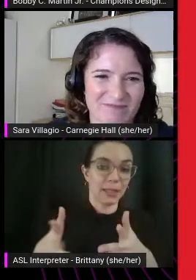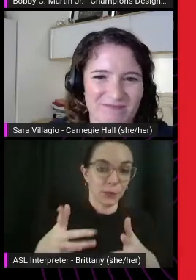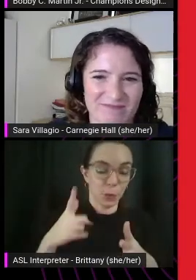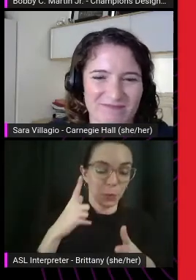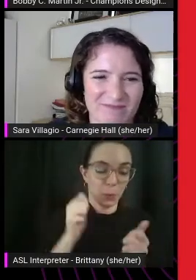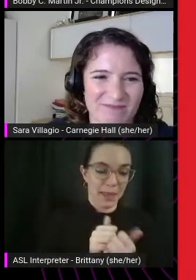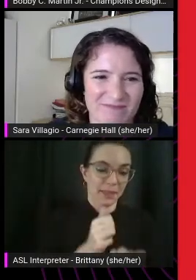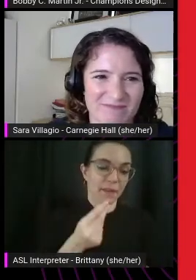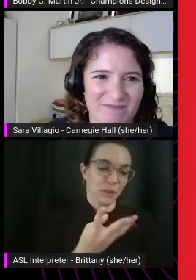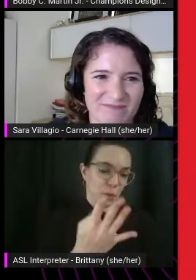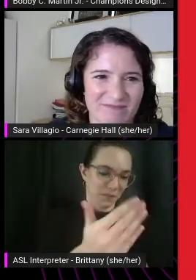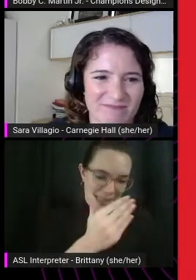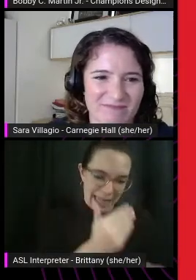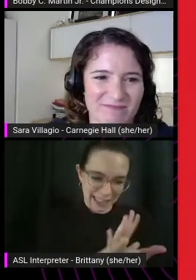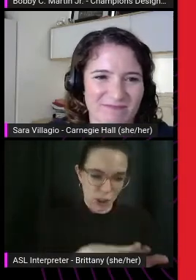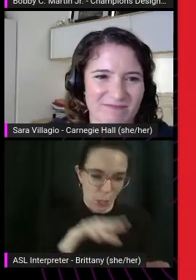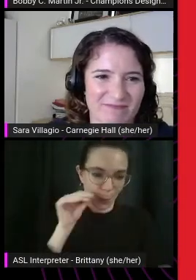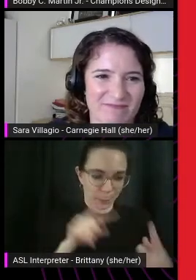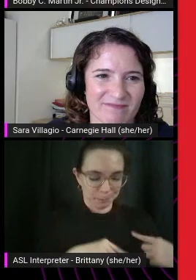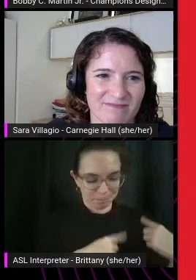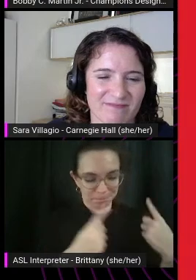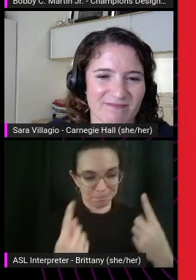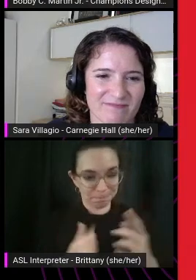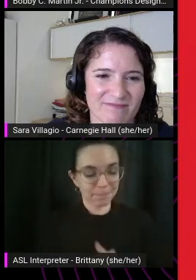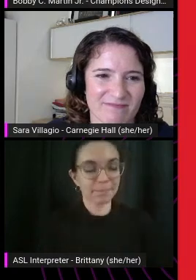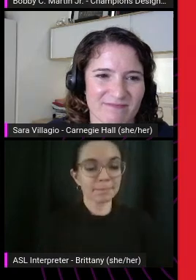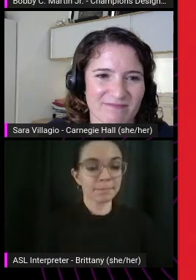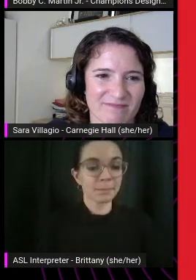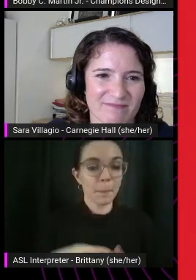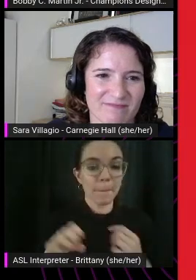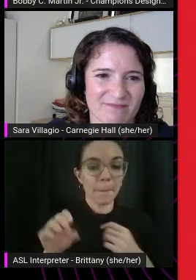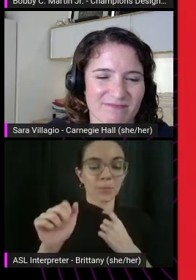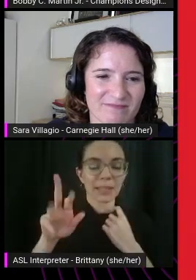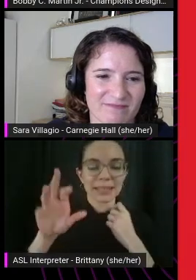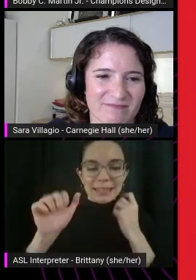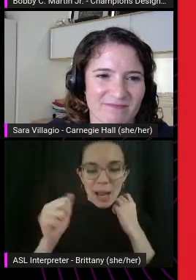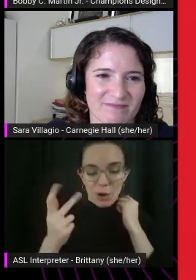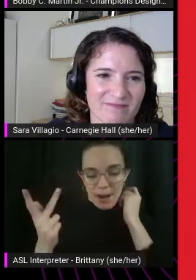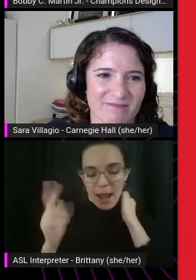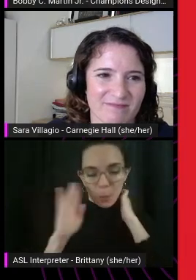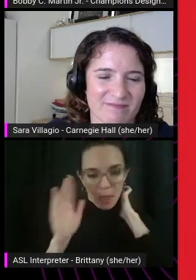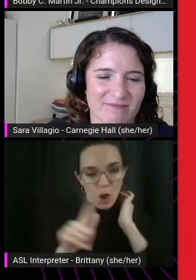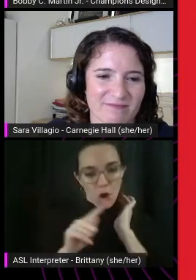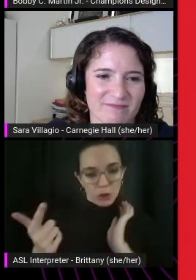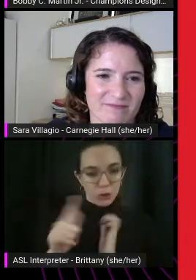And so we have a few lessons. Sara and I will alternate through these. But I will start.